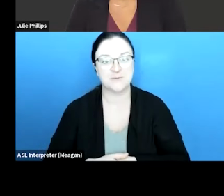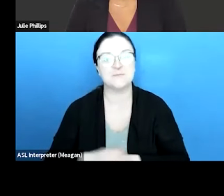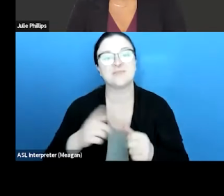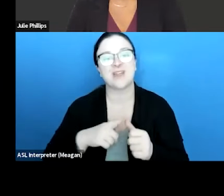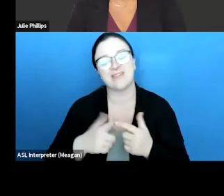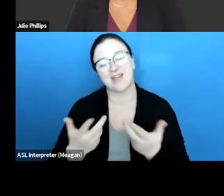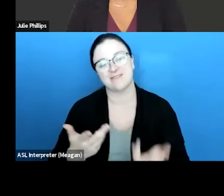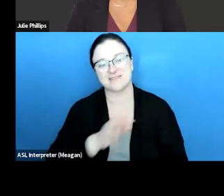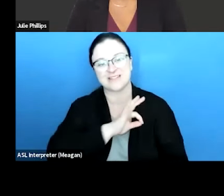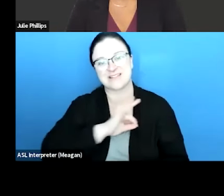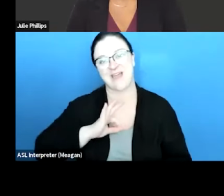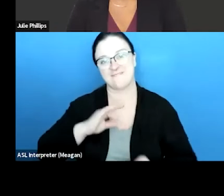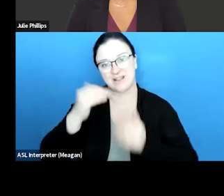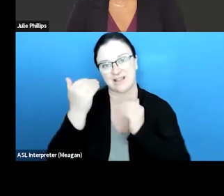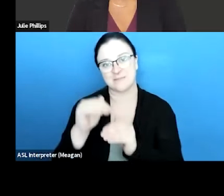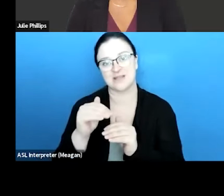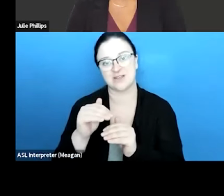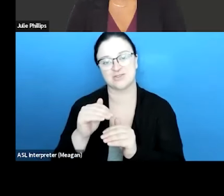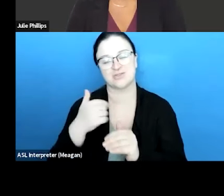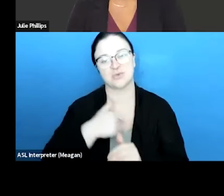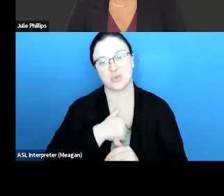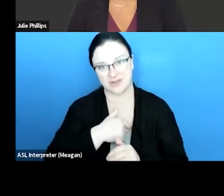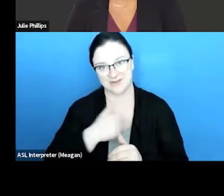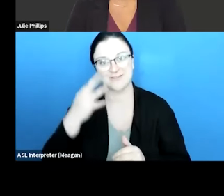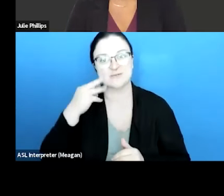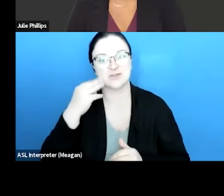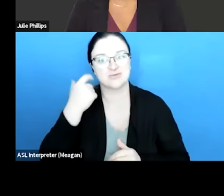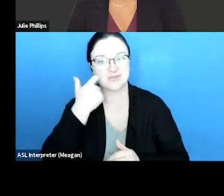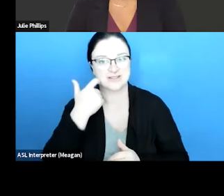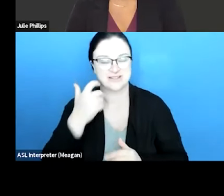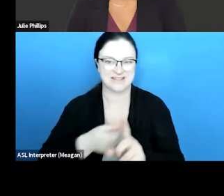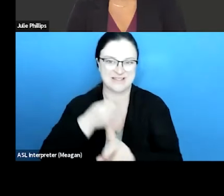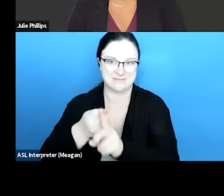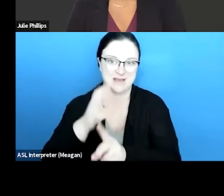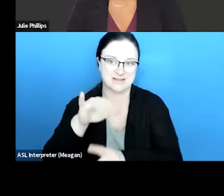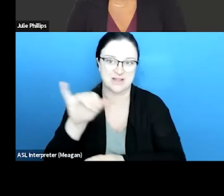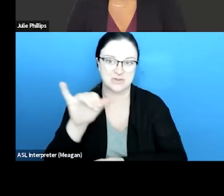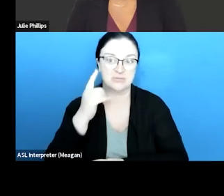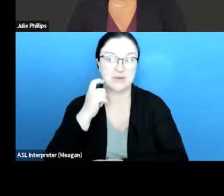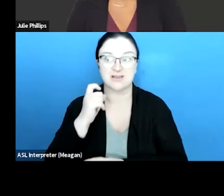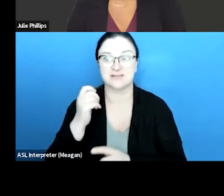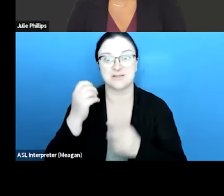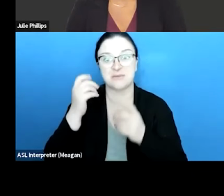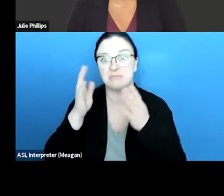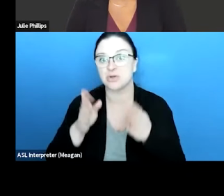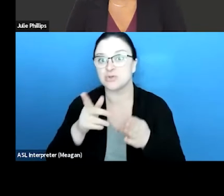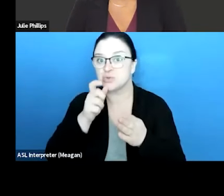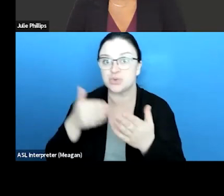that we have experienced has had a greater impact, because the closest person might be further away